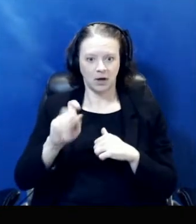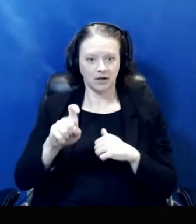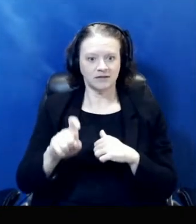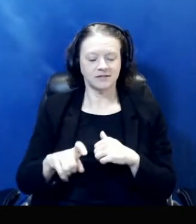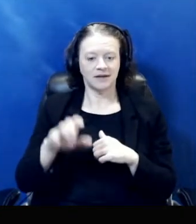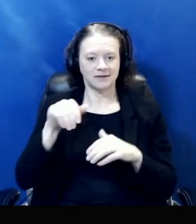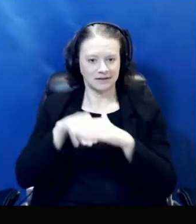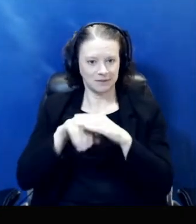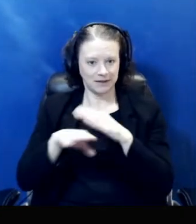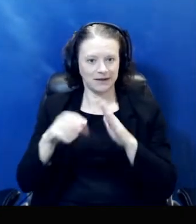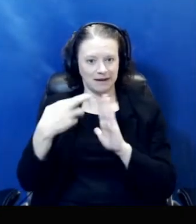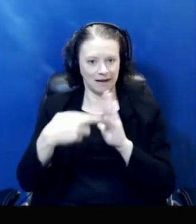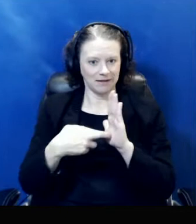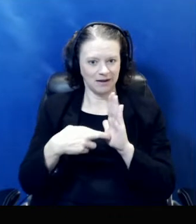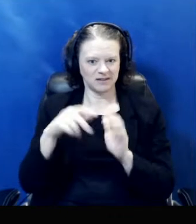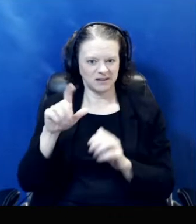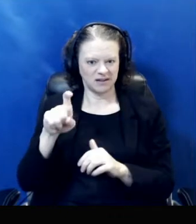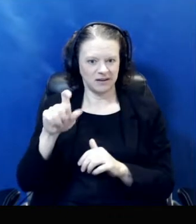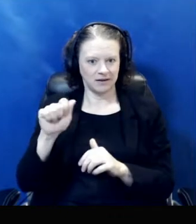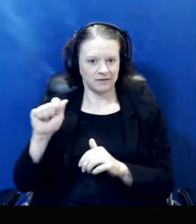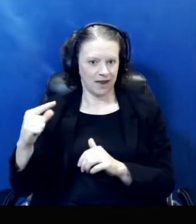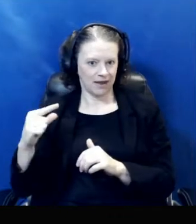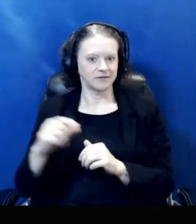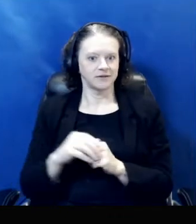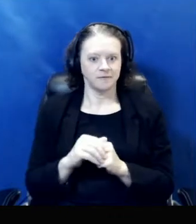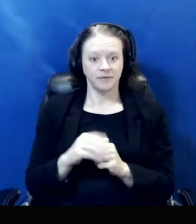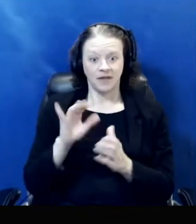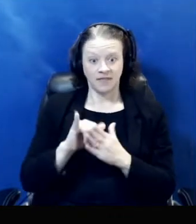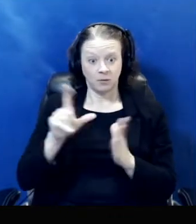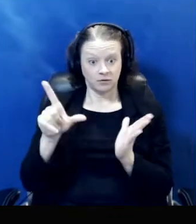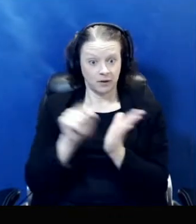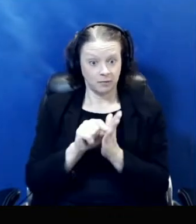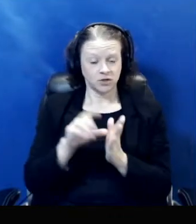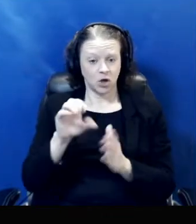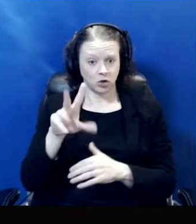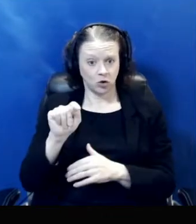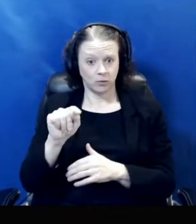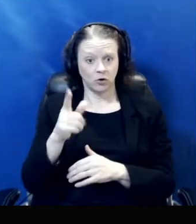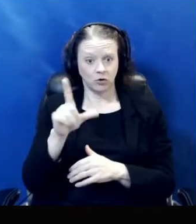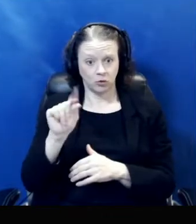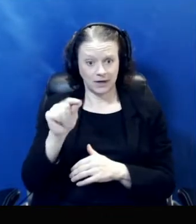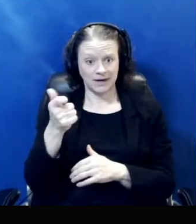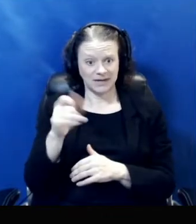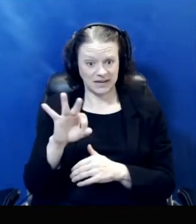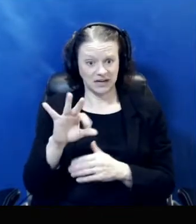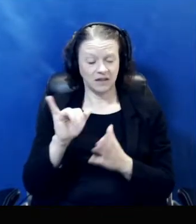They were published in October of 2019, and it was a set of 23 best practices that detailed